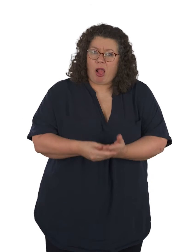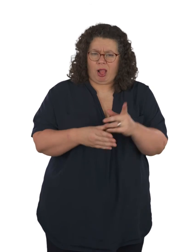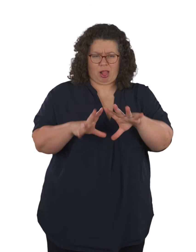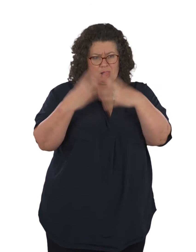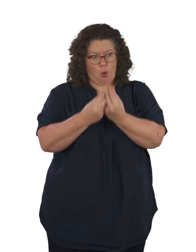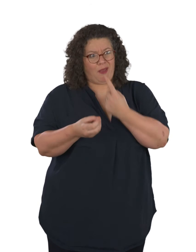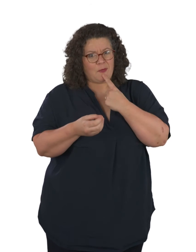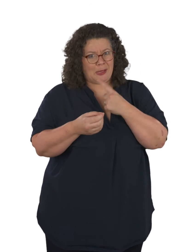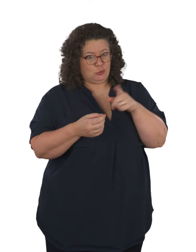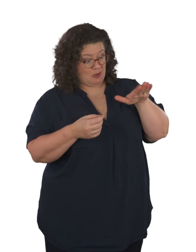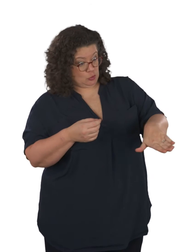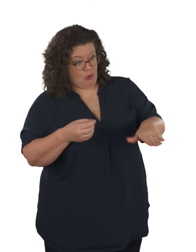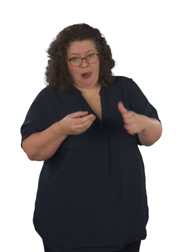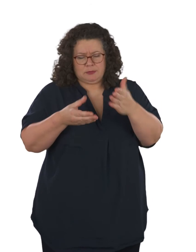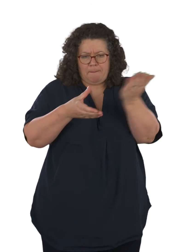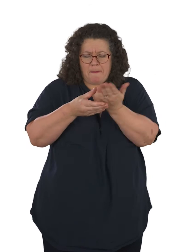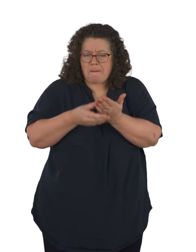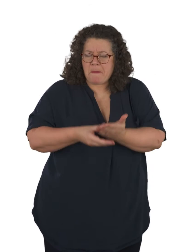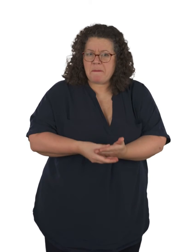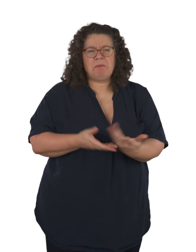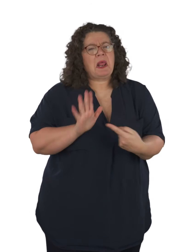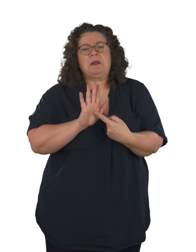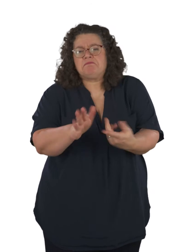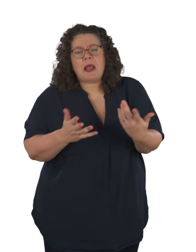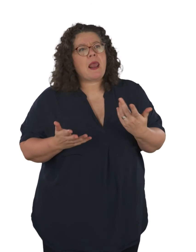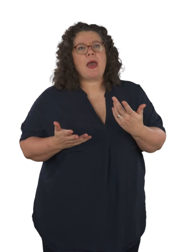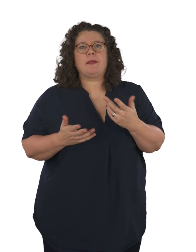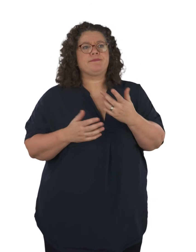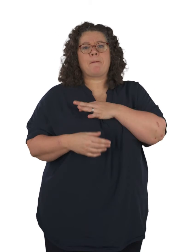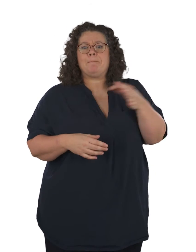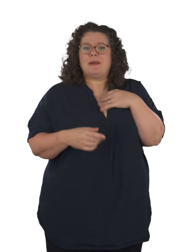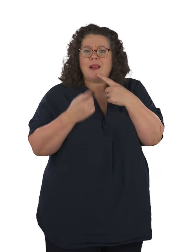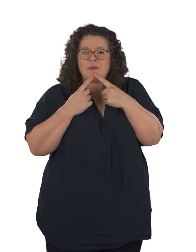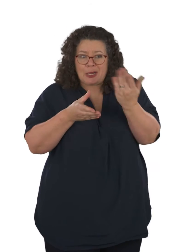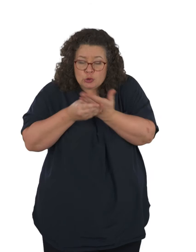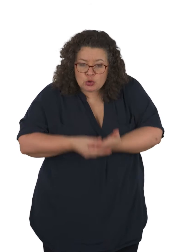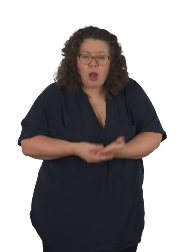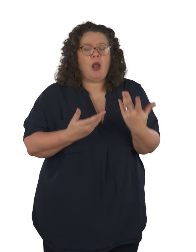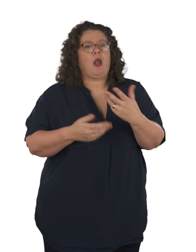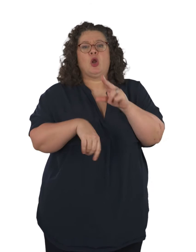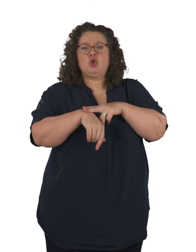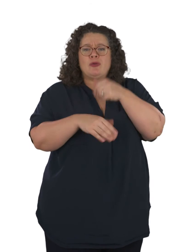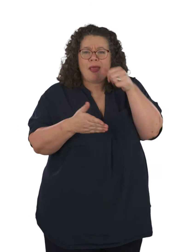Make a file of all the information you have about the child. For example, collect all medical information